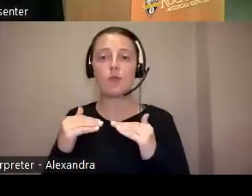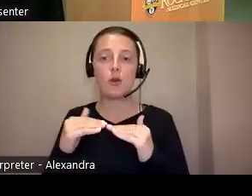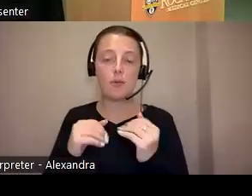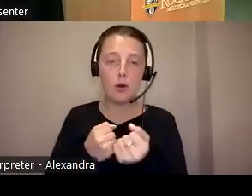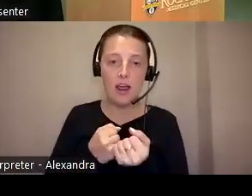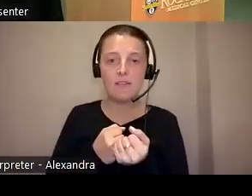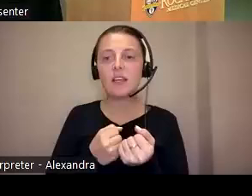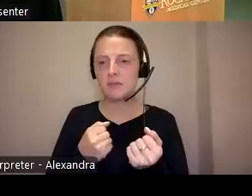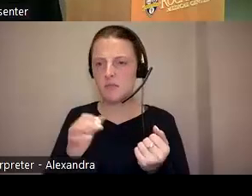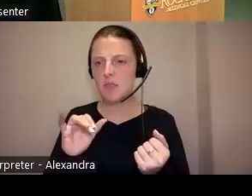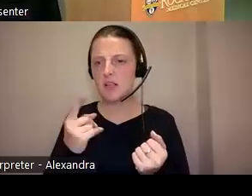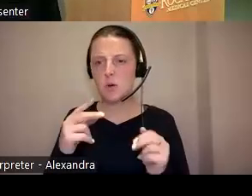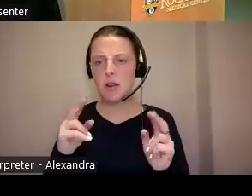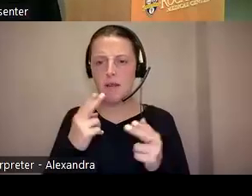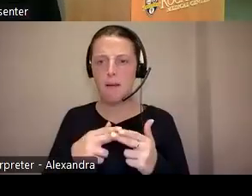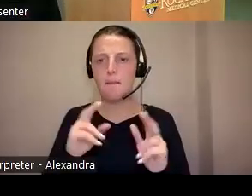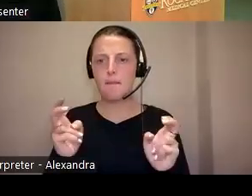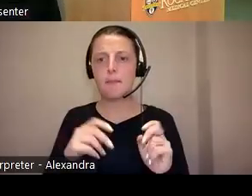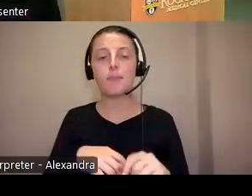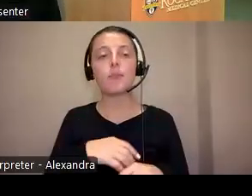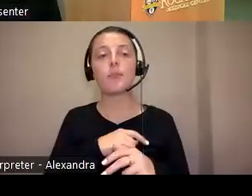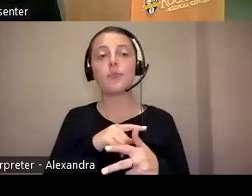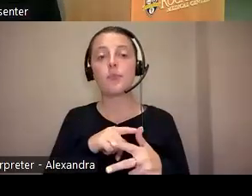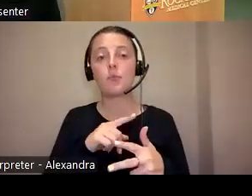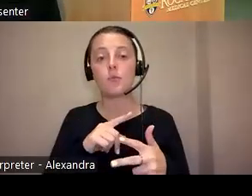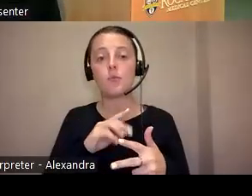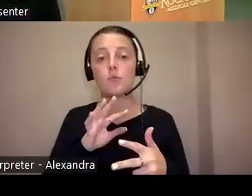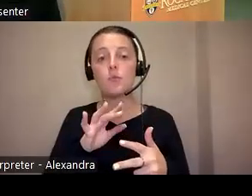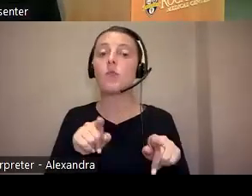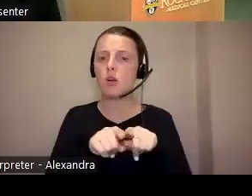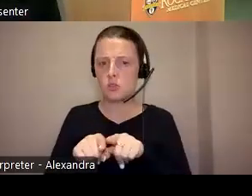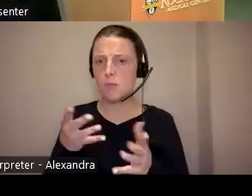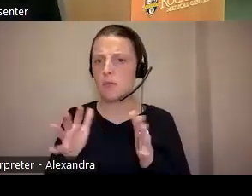lived experience, they may have co-occurring experience themselves. Or they may um just